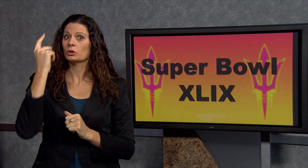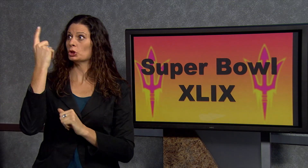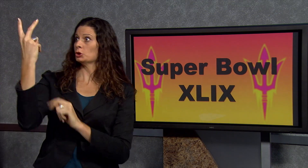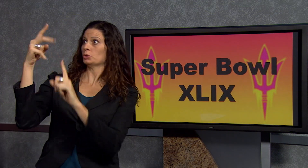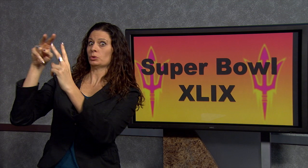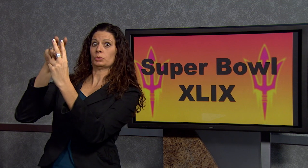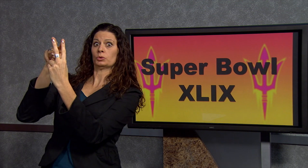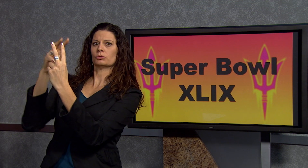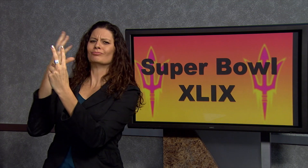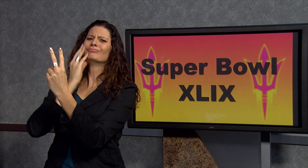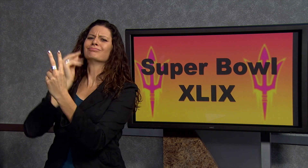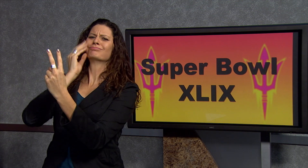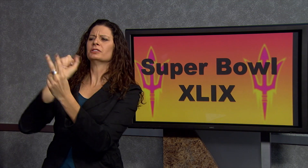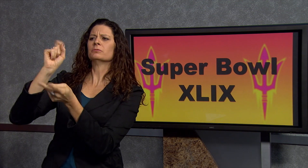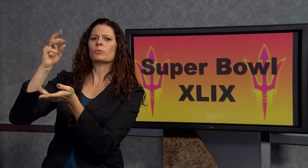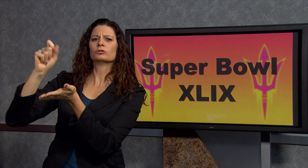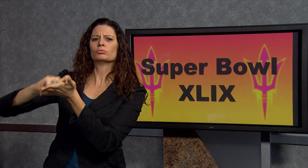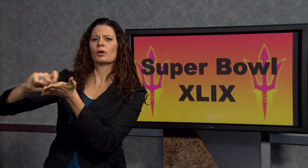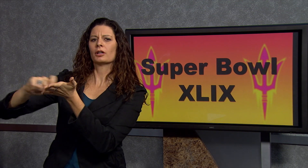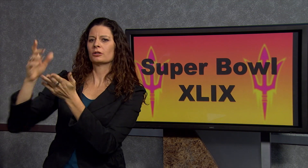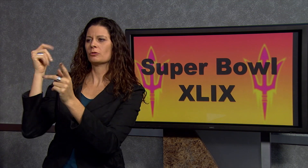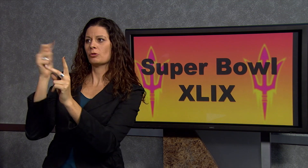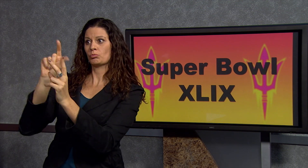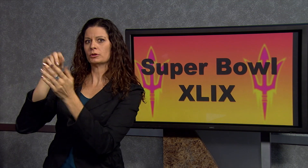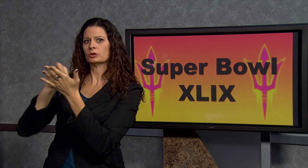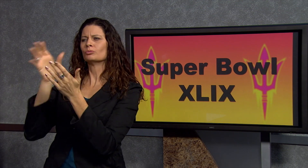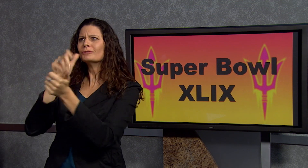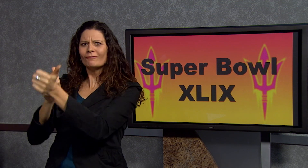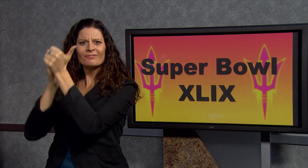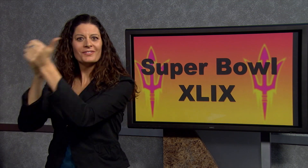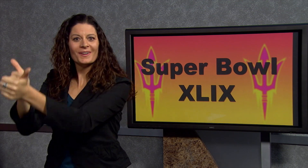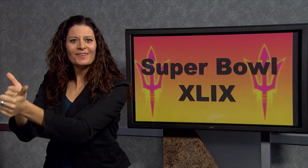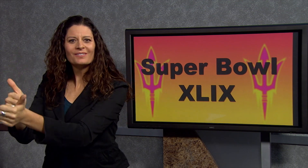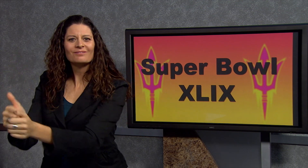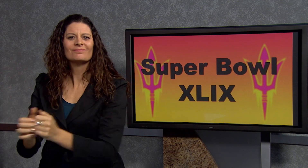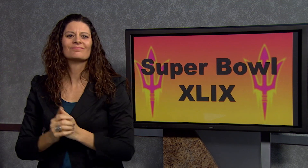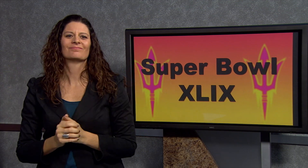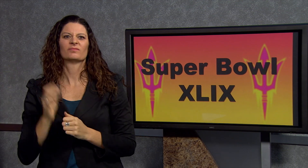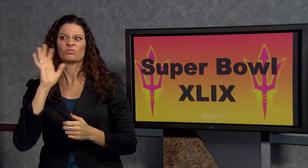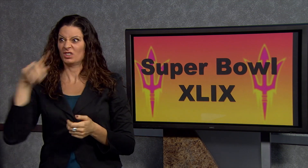BOWL FOR FOX SPORTS ARIZONA AND THE ARIZONA REPUBLIC.